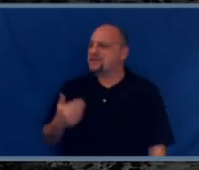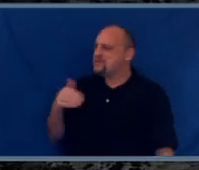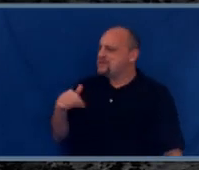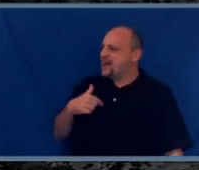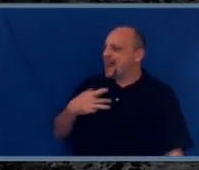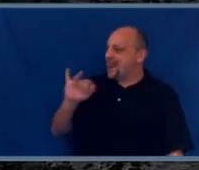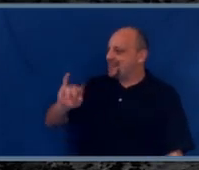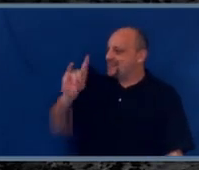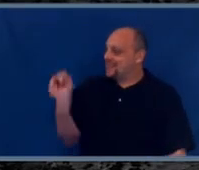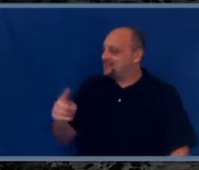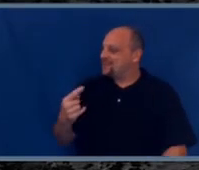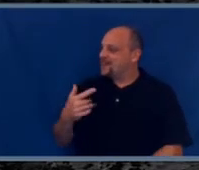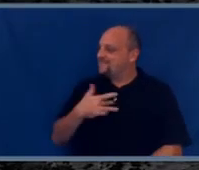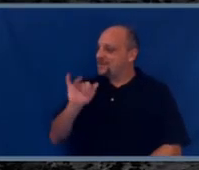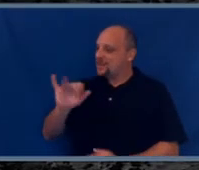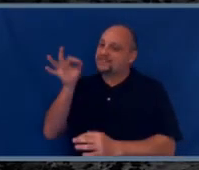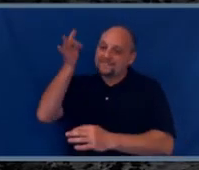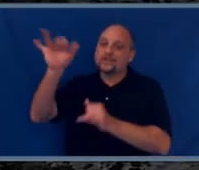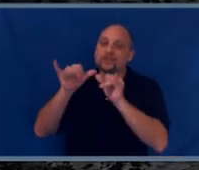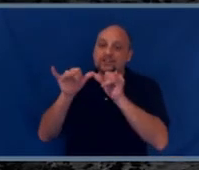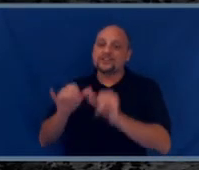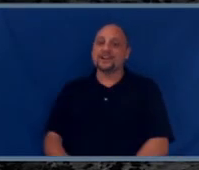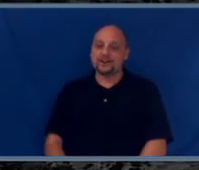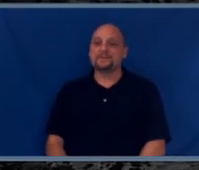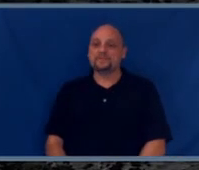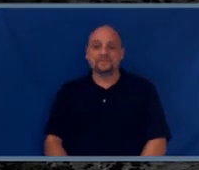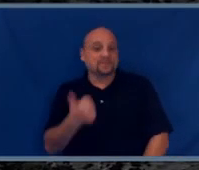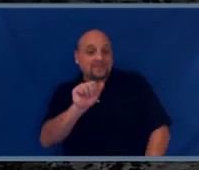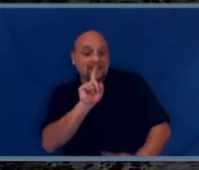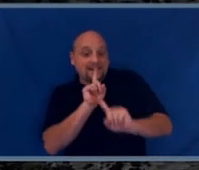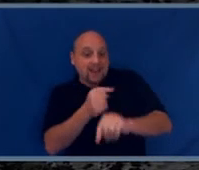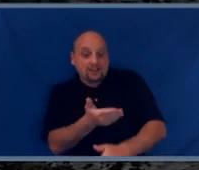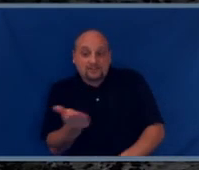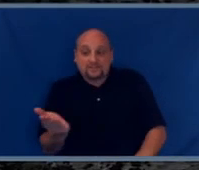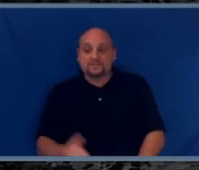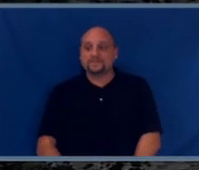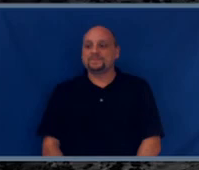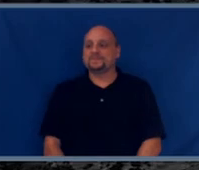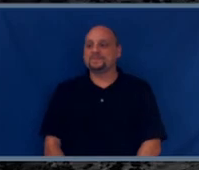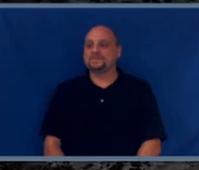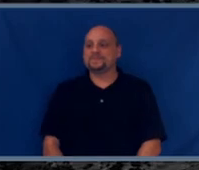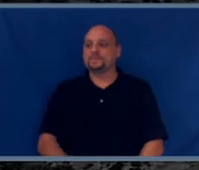DOES ANYONE HAVE A GOOD ANSWER FOR THAT.